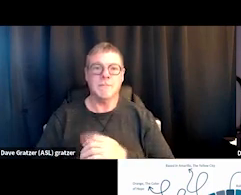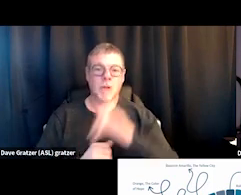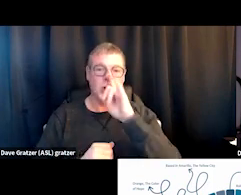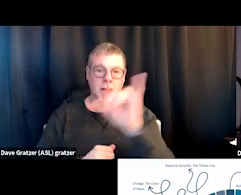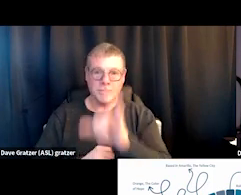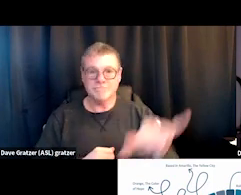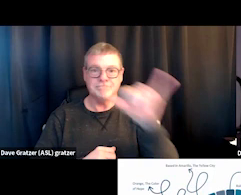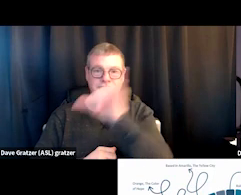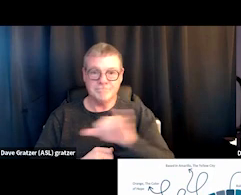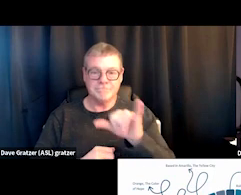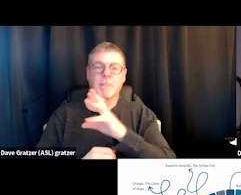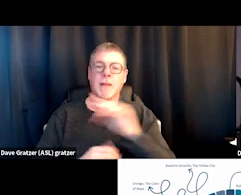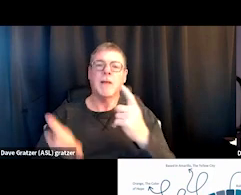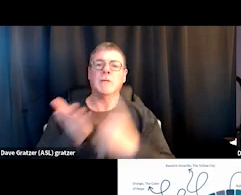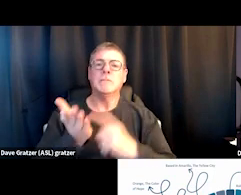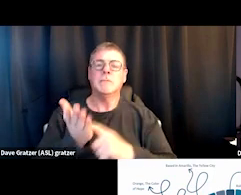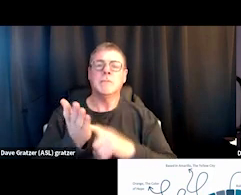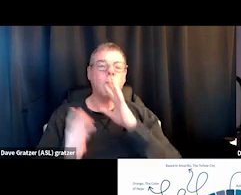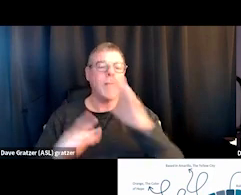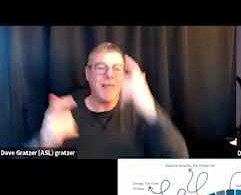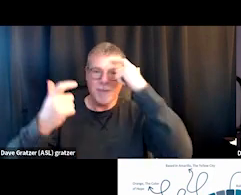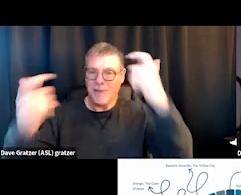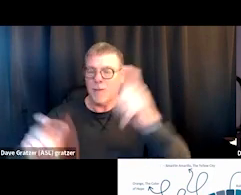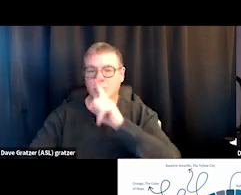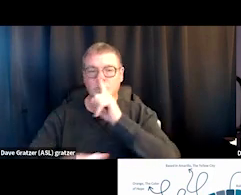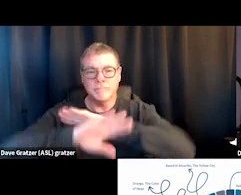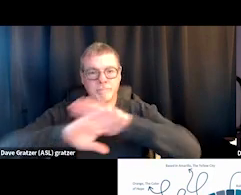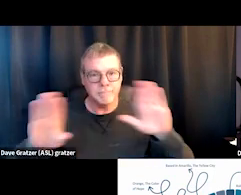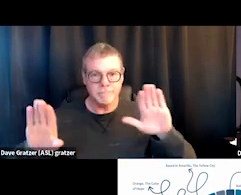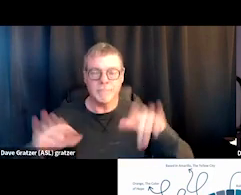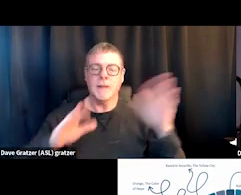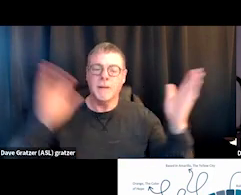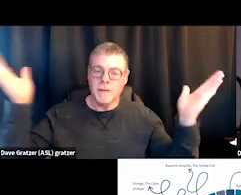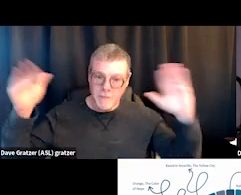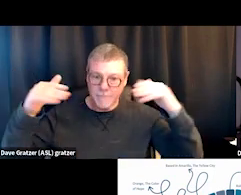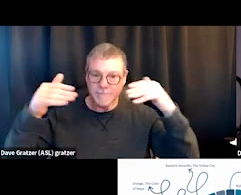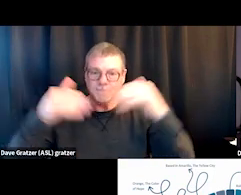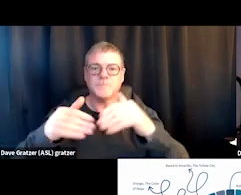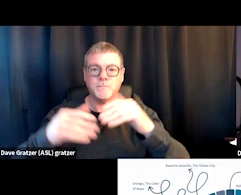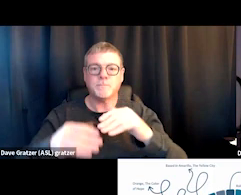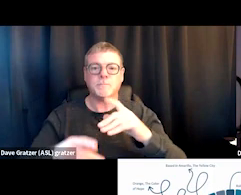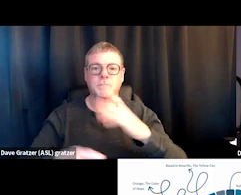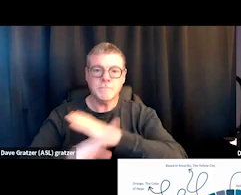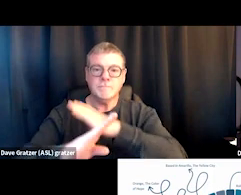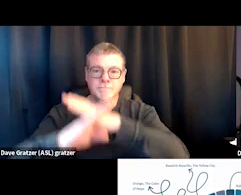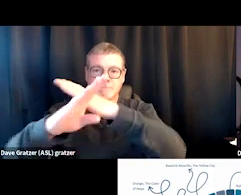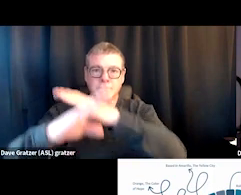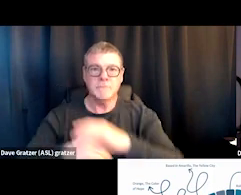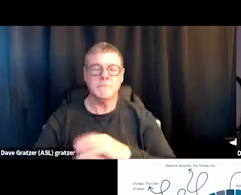and talk without ego and without, you know, any other things that would cause obstacles? And so, we identified,